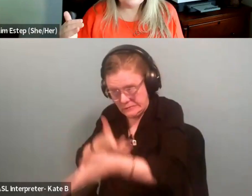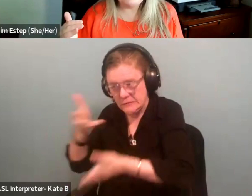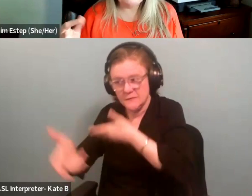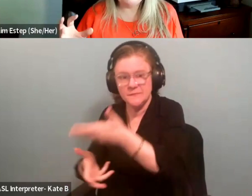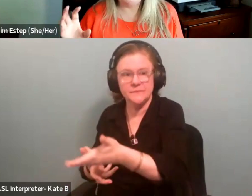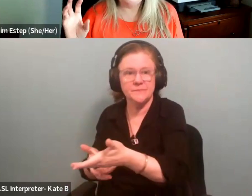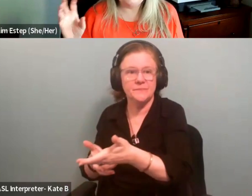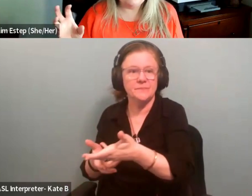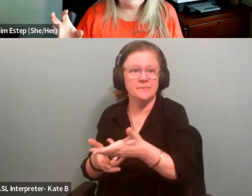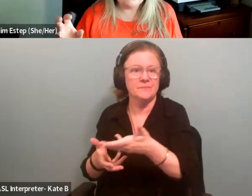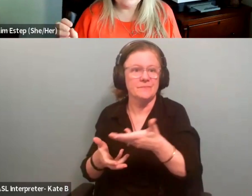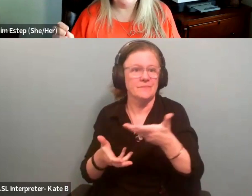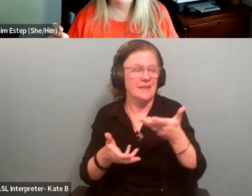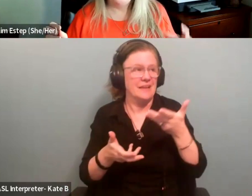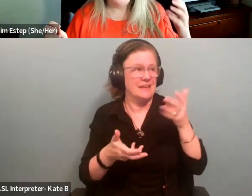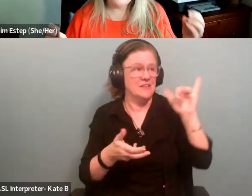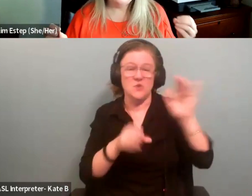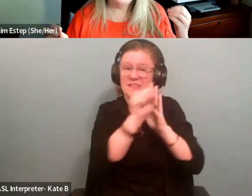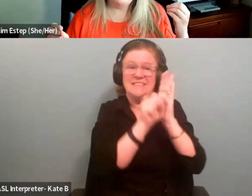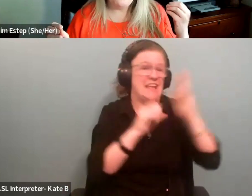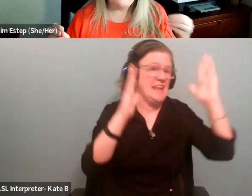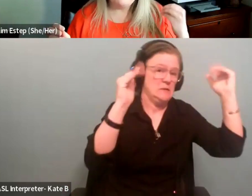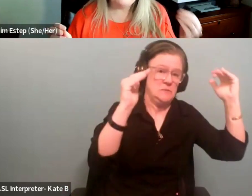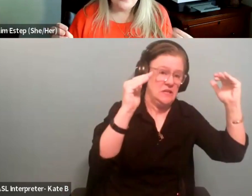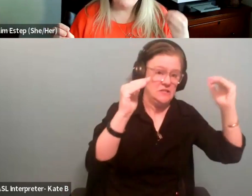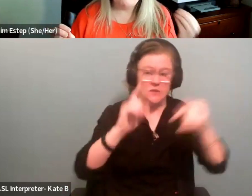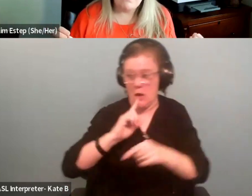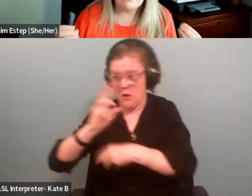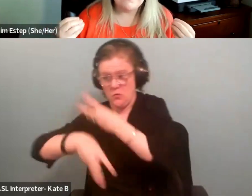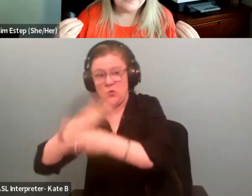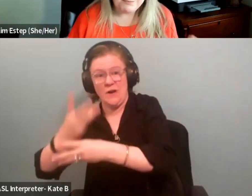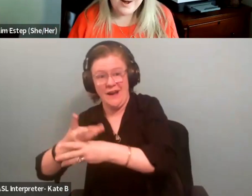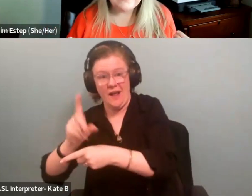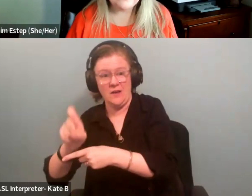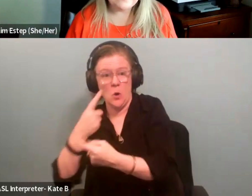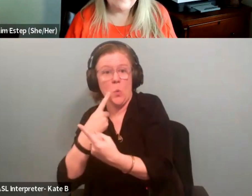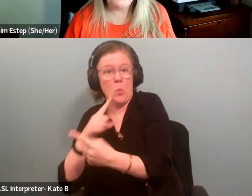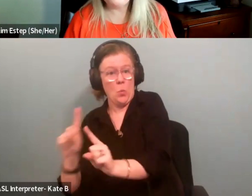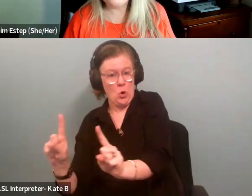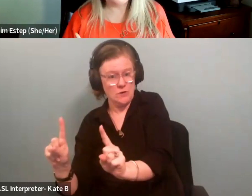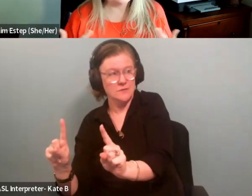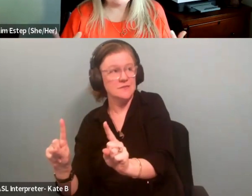expectations at the state with what we know works at the practice level, because again,